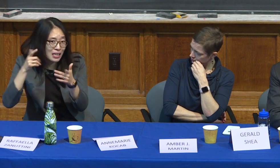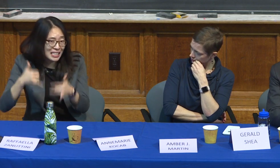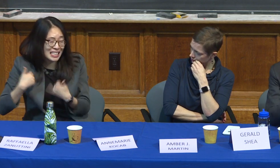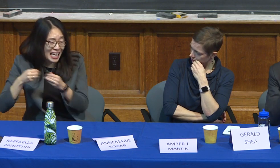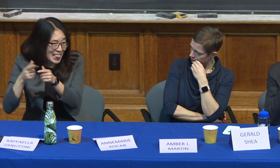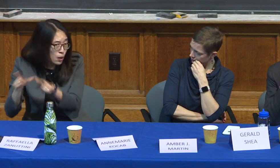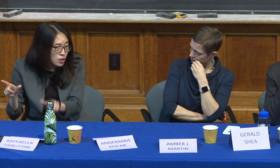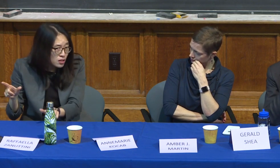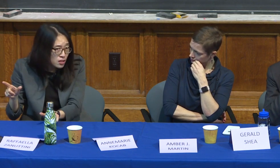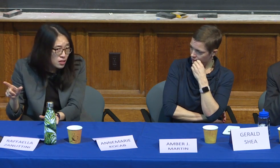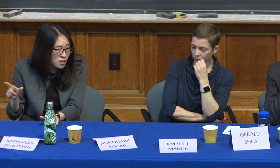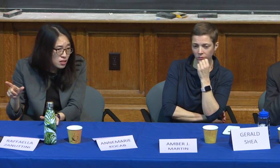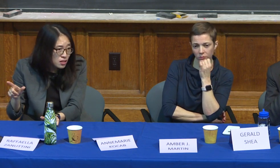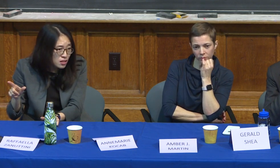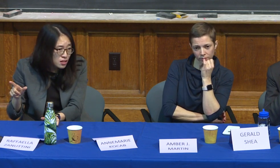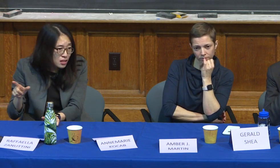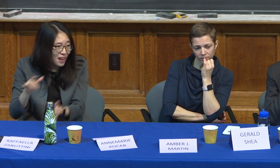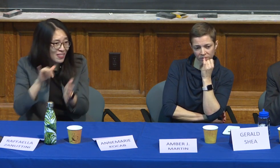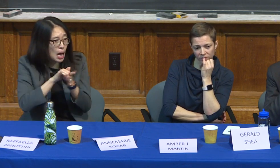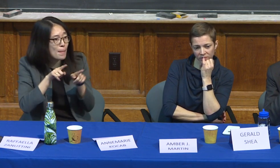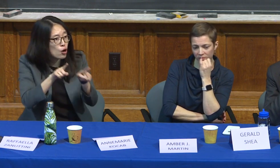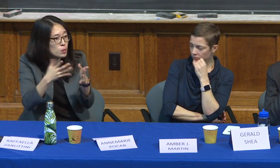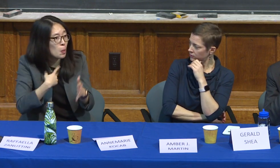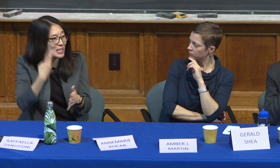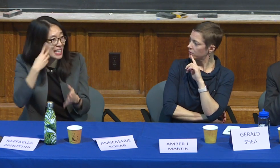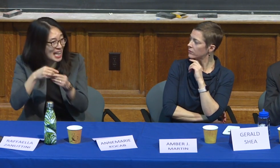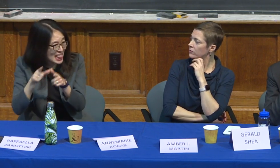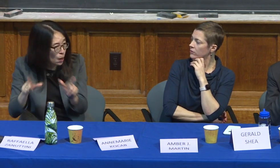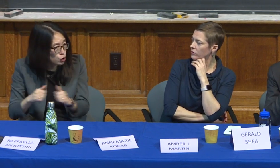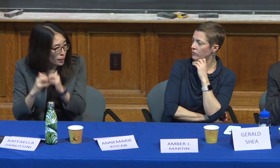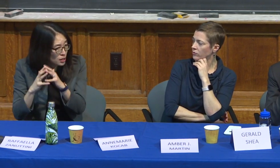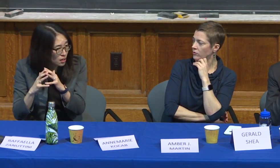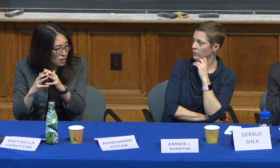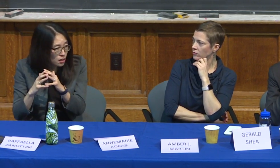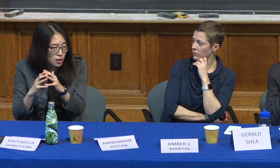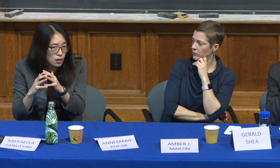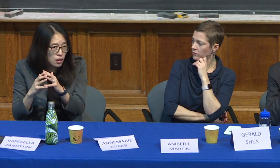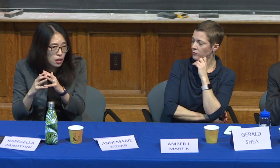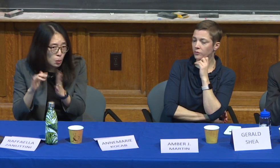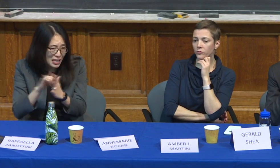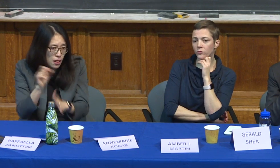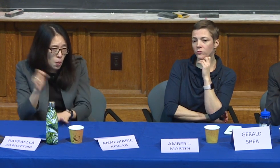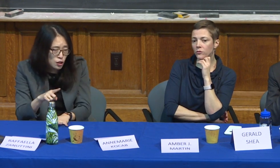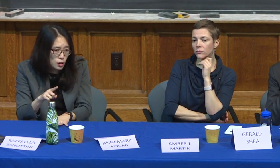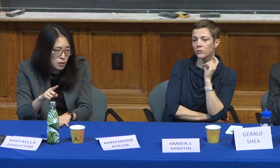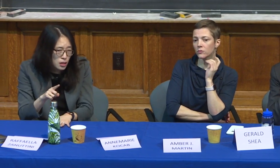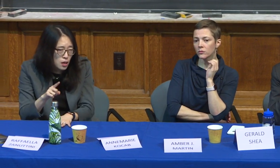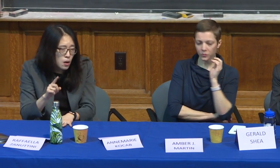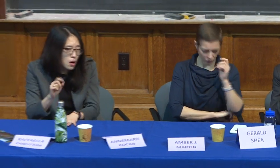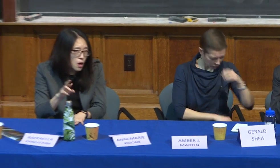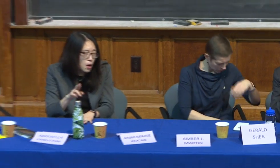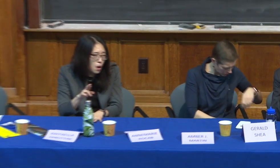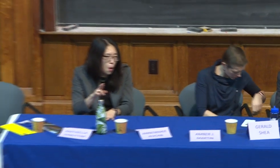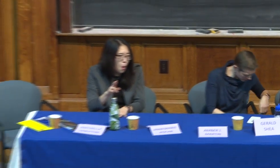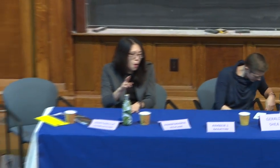if that parallels what we're seeing in language emergence? Was that the question you were asking